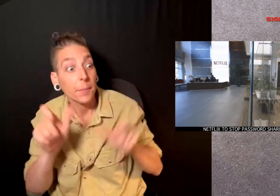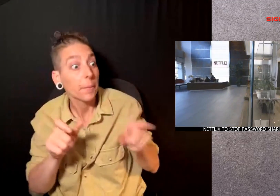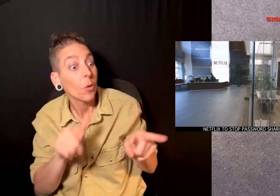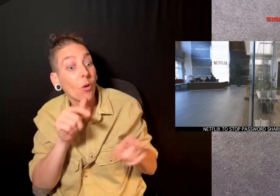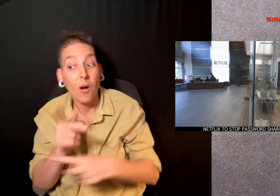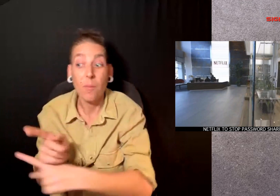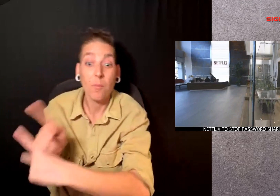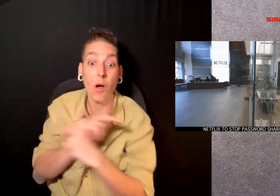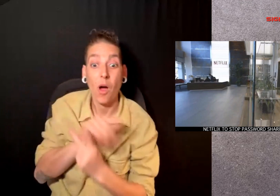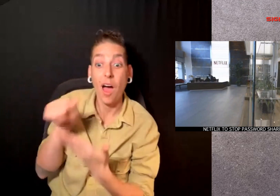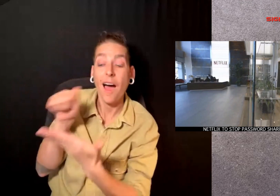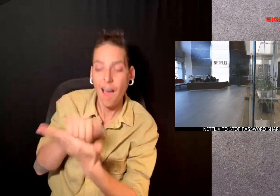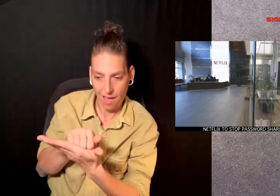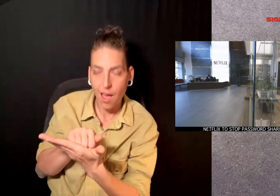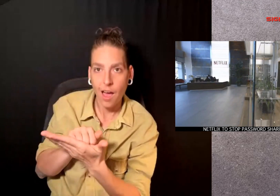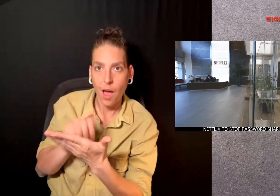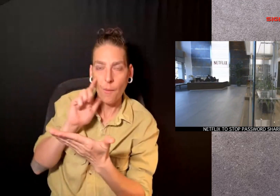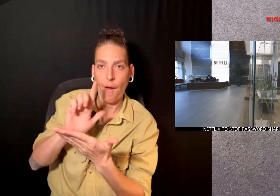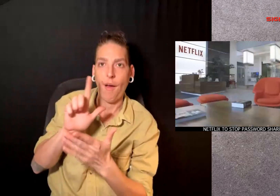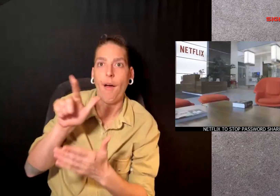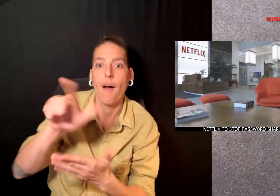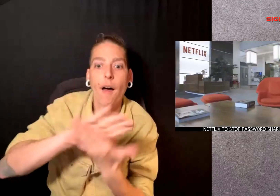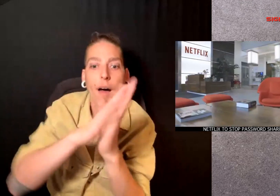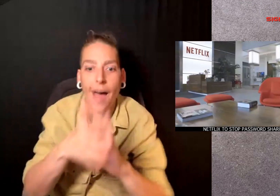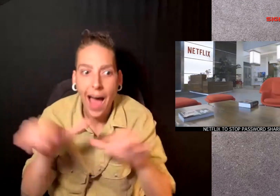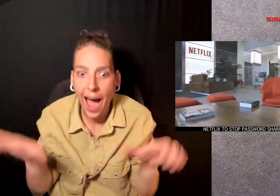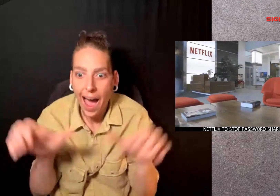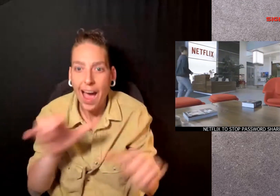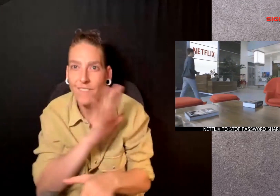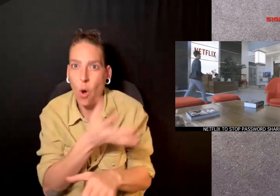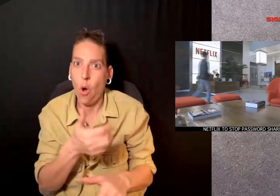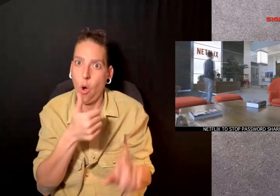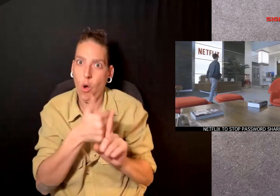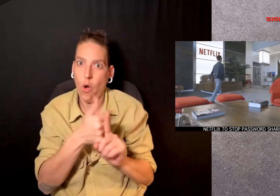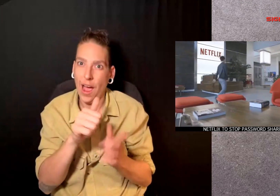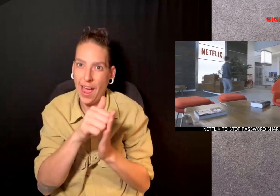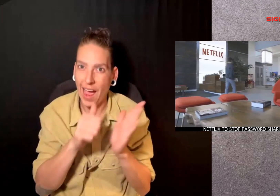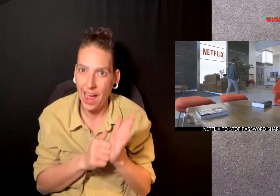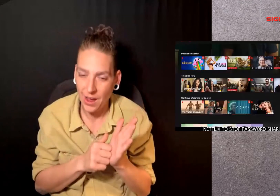that people who were borrowing an account will eventually activate their own account